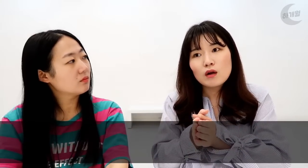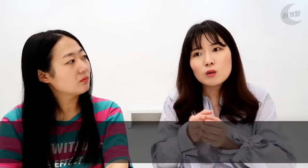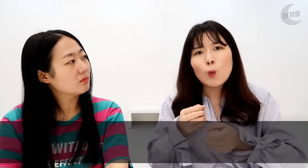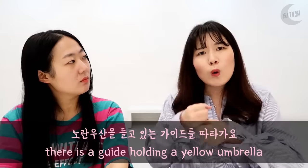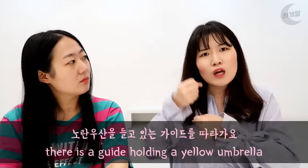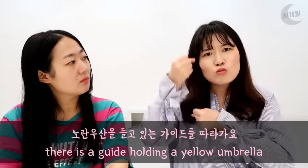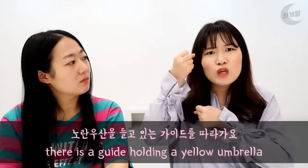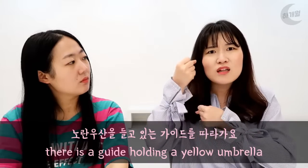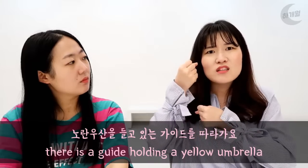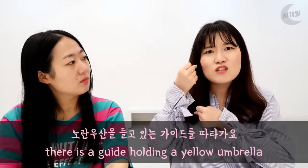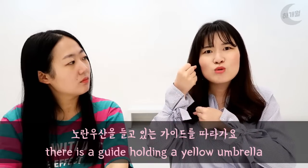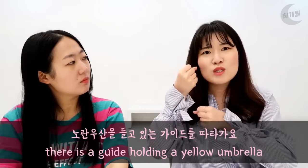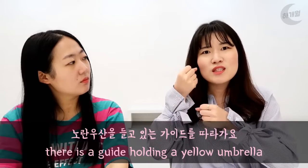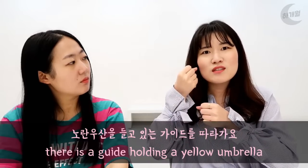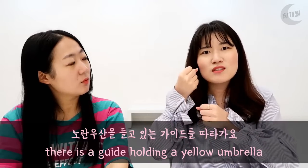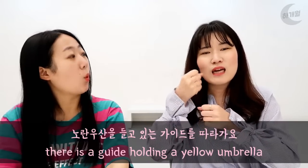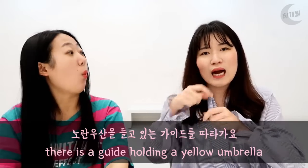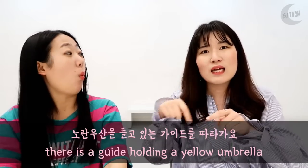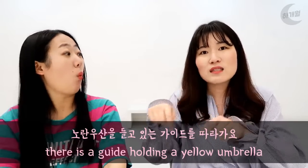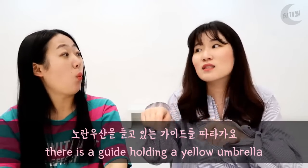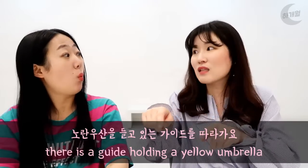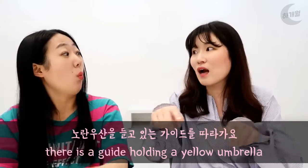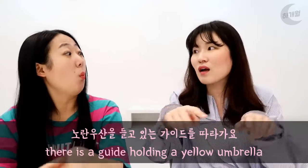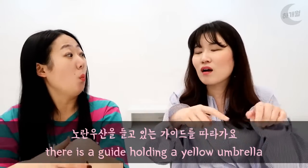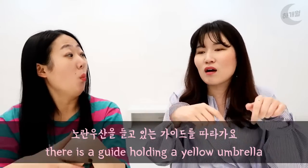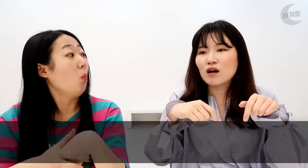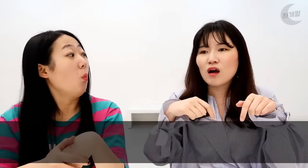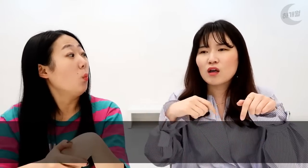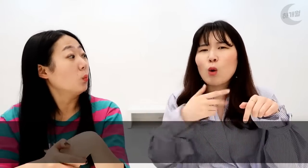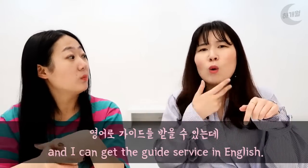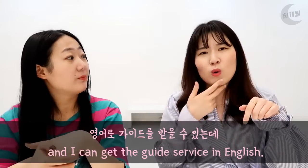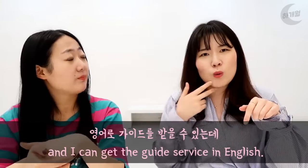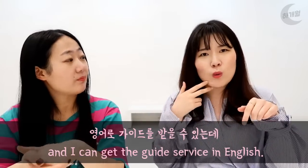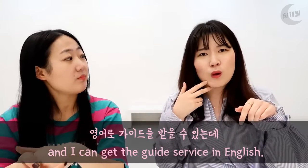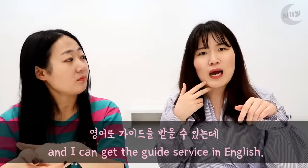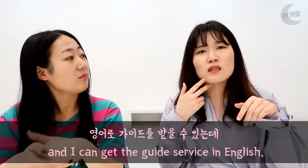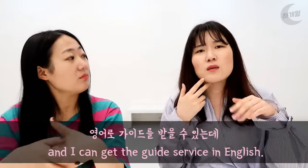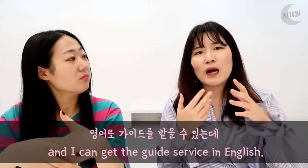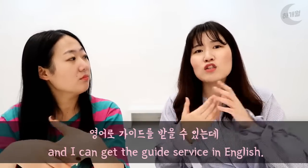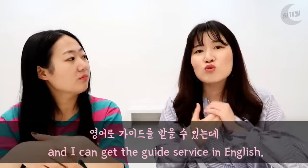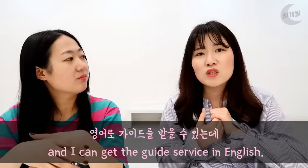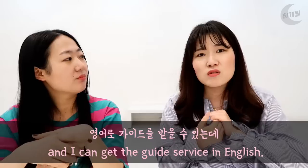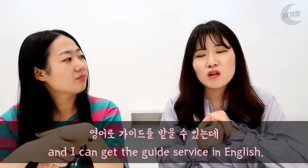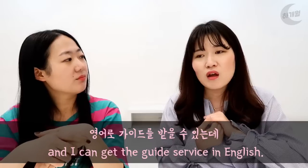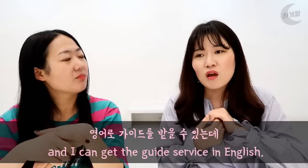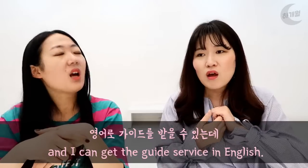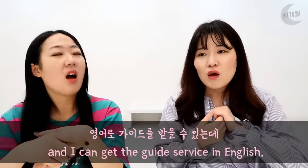there is a guide holding a yellow umbrella and I can get the guide service in English.